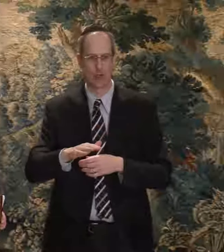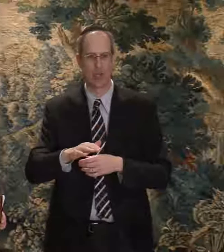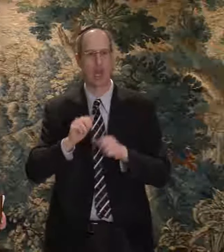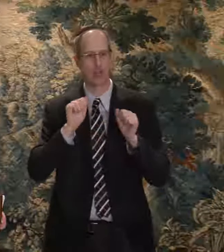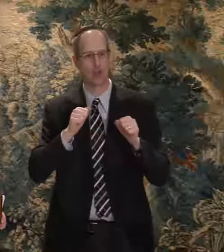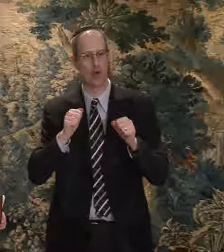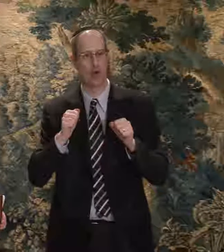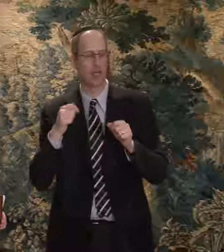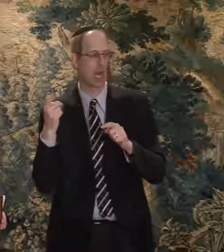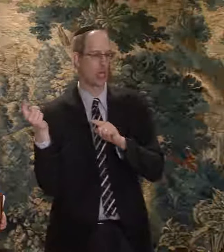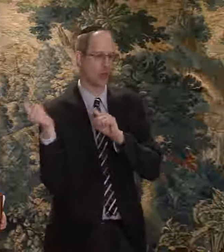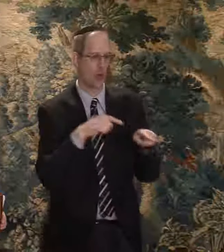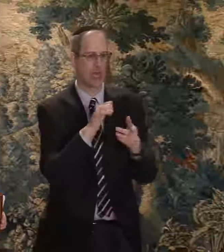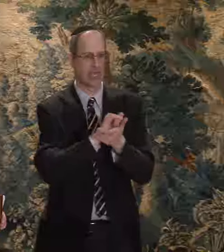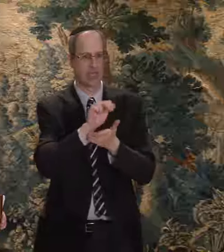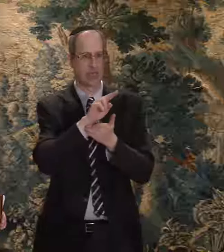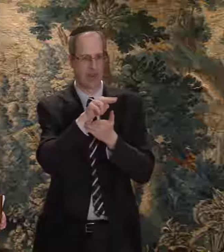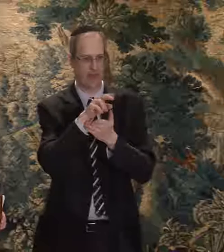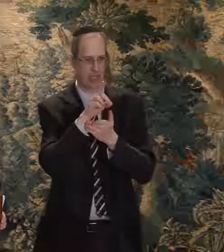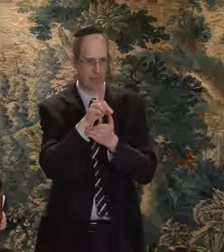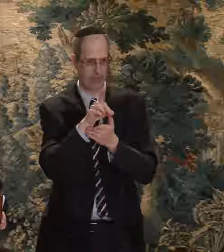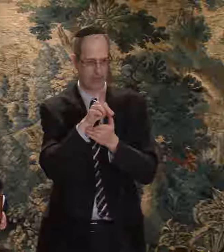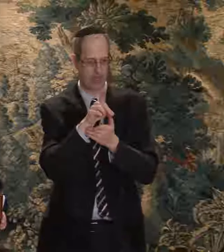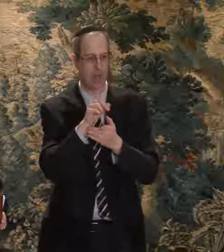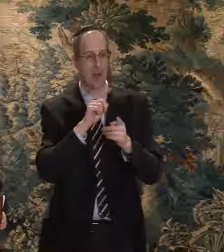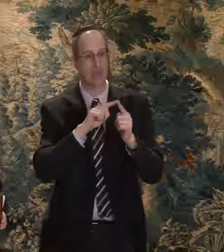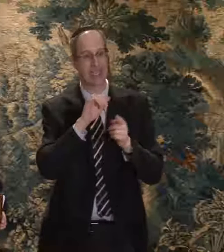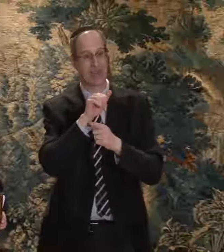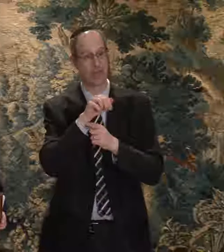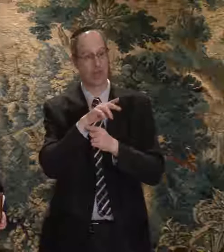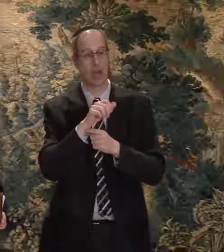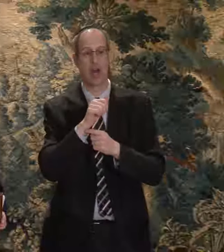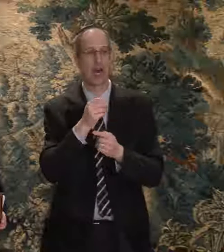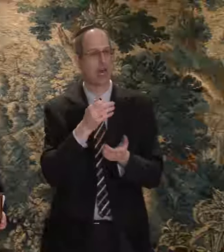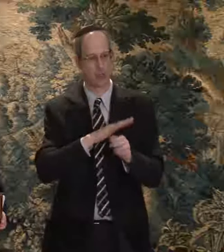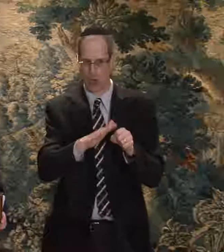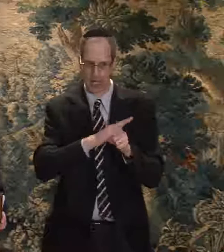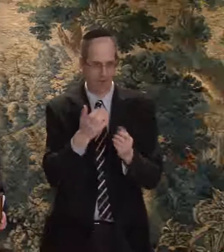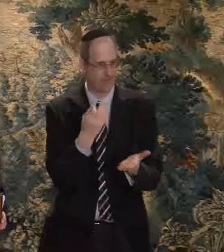dove it but never Dover doesn't have the funds to support all these kids that